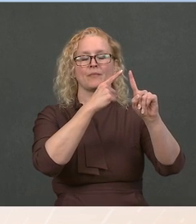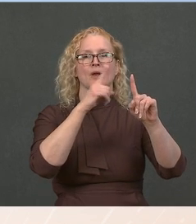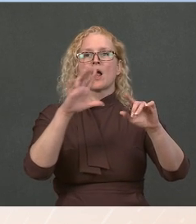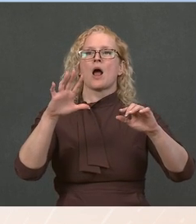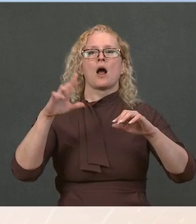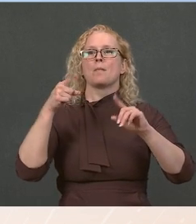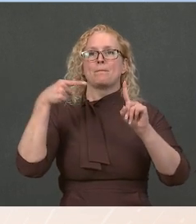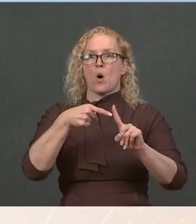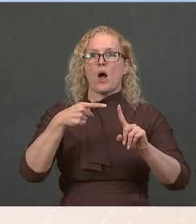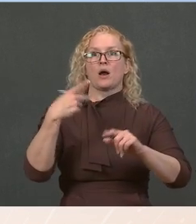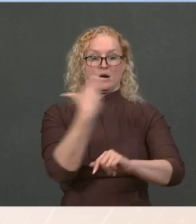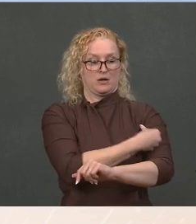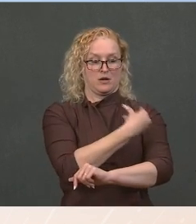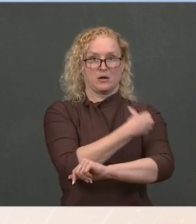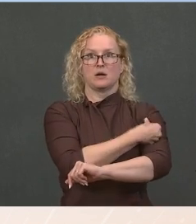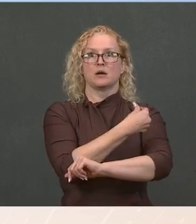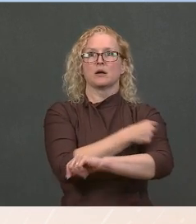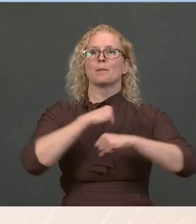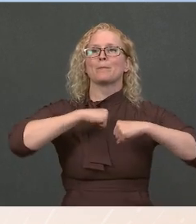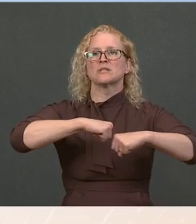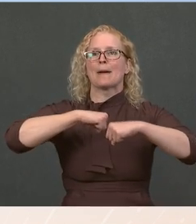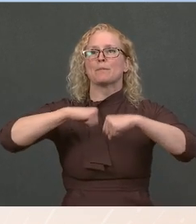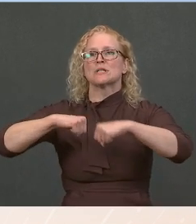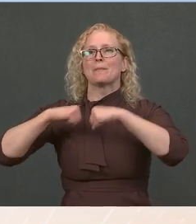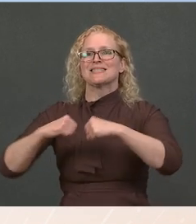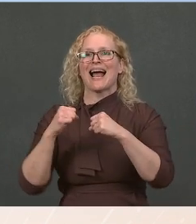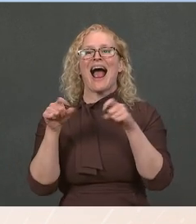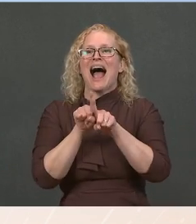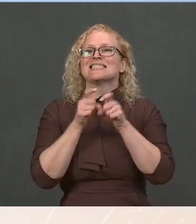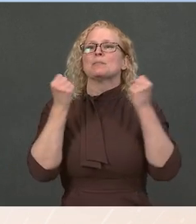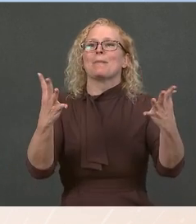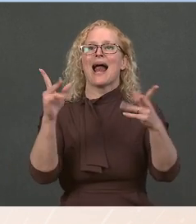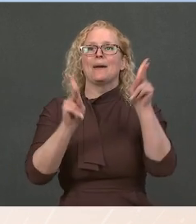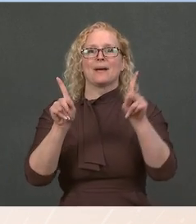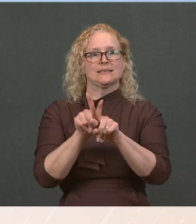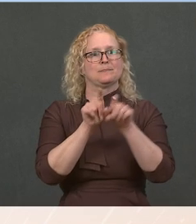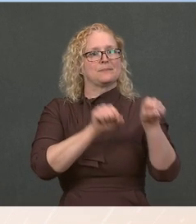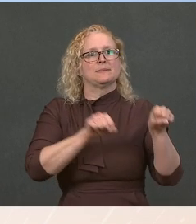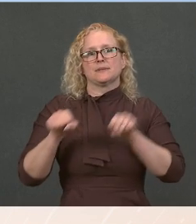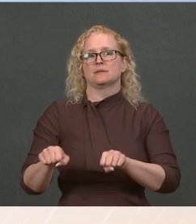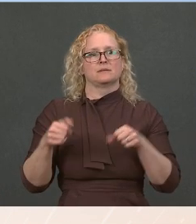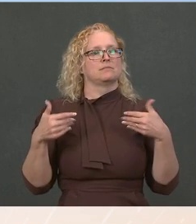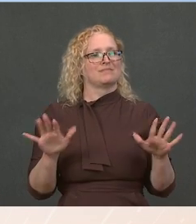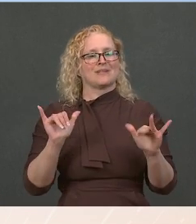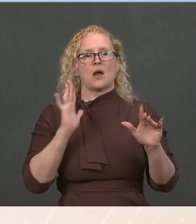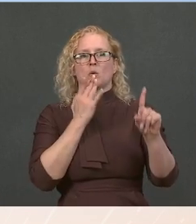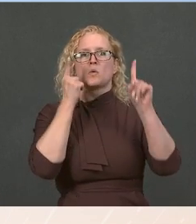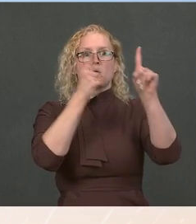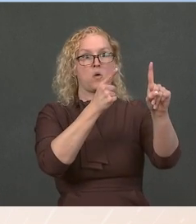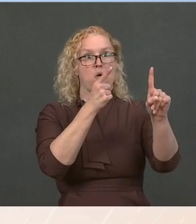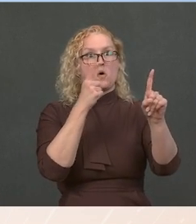young kids from 5 to 11 who can now get vaccinated, which is incredibly important. And parents -- you know,